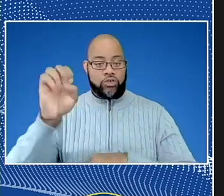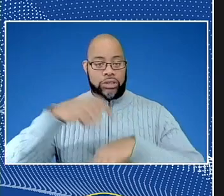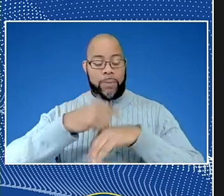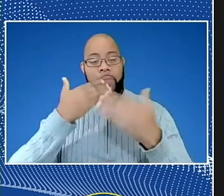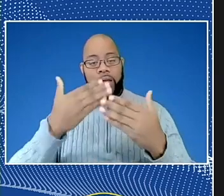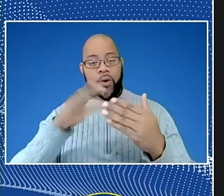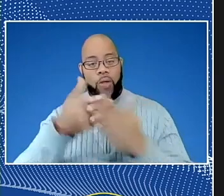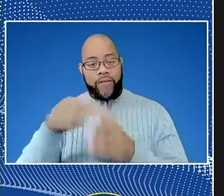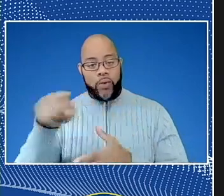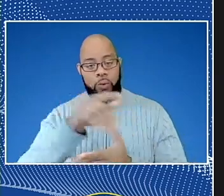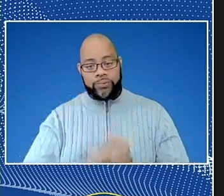Thank you, Brady.